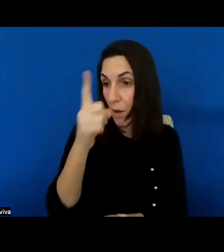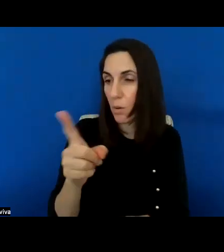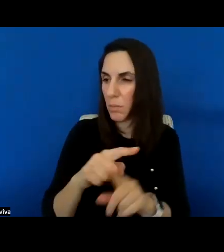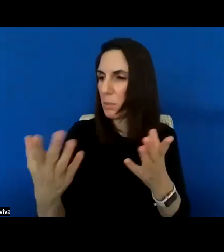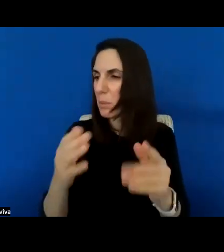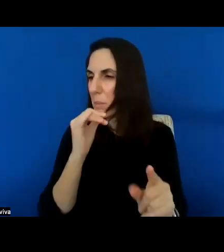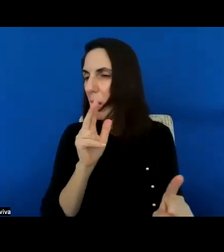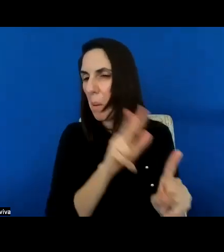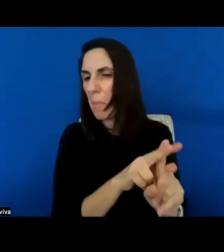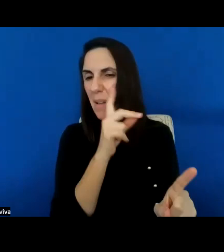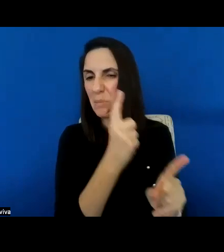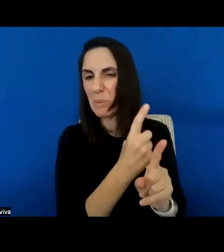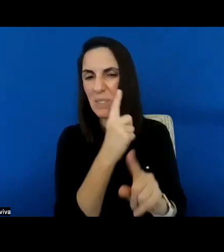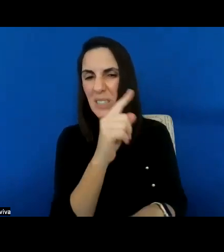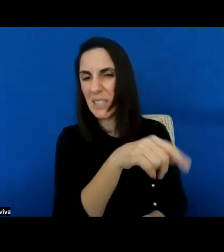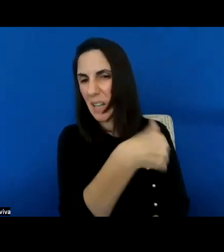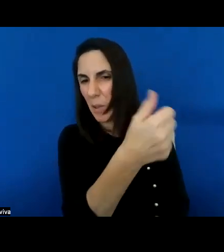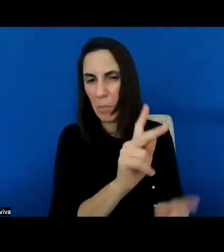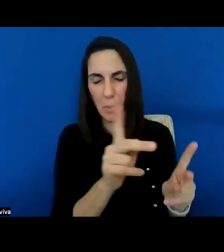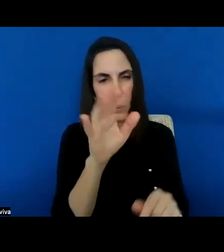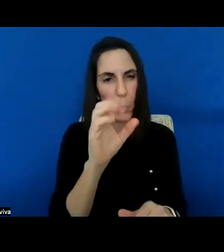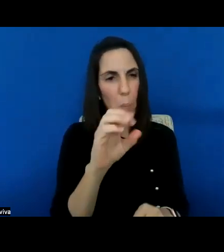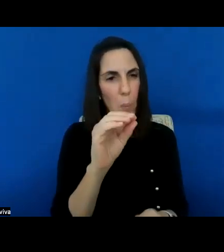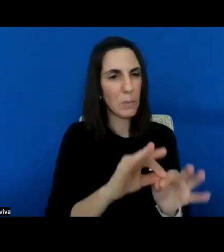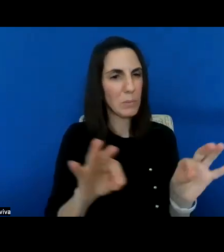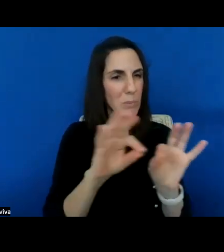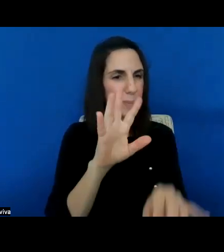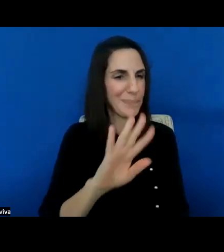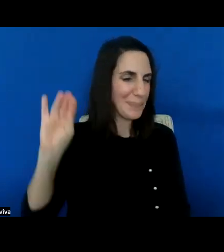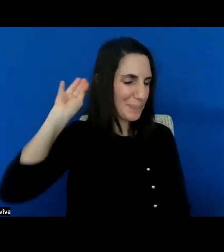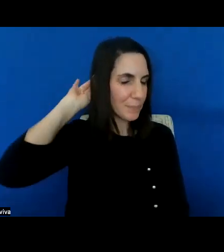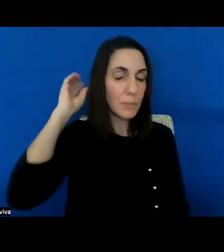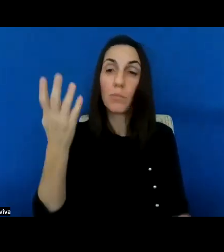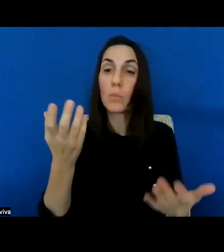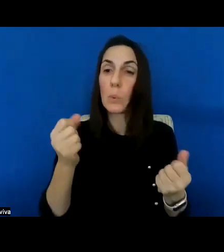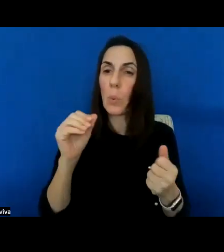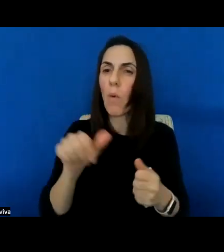11:30:35 So with those in mind going through some of these other questions.